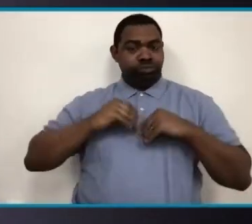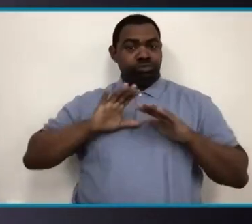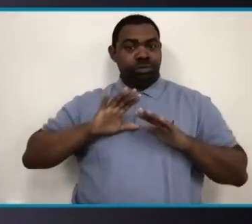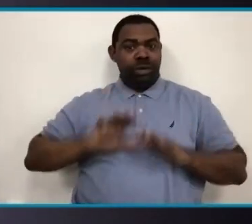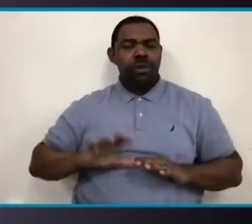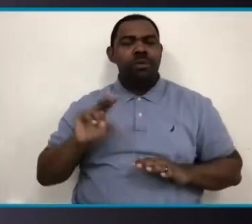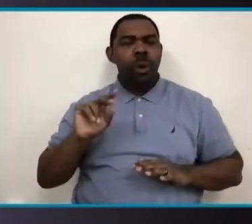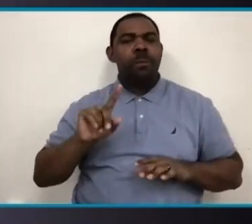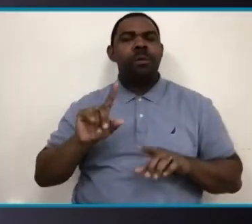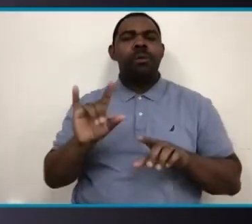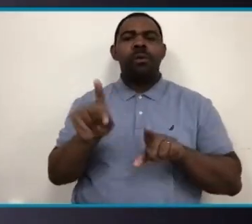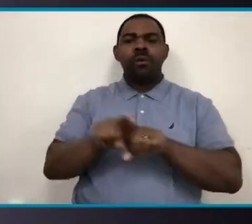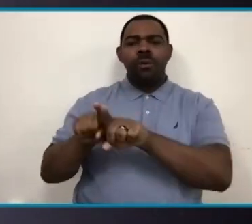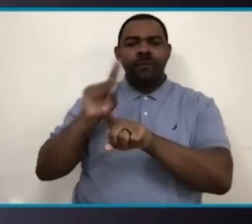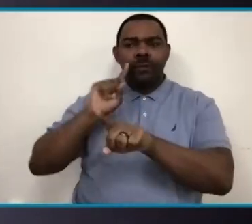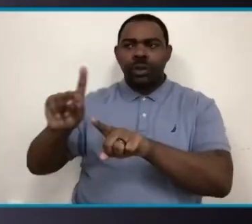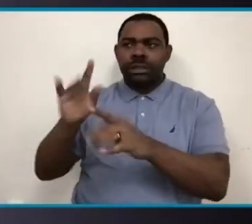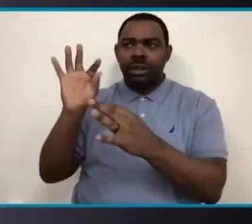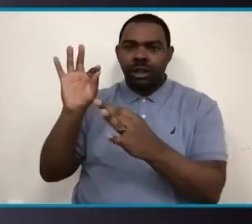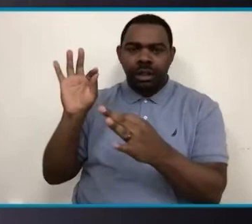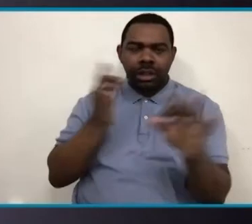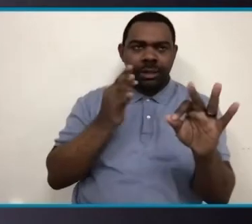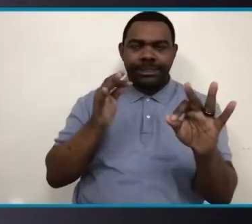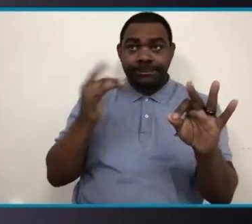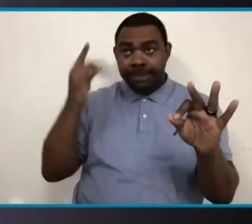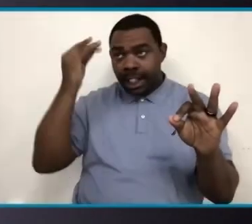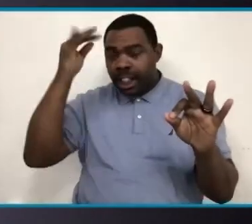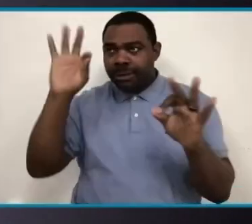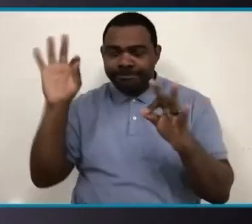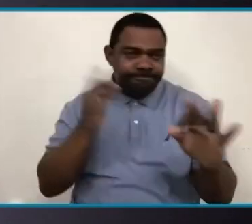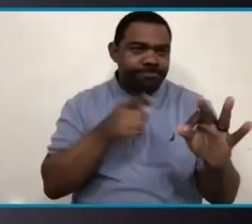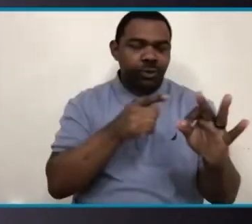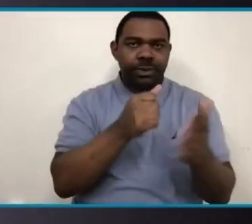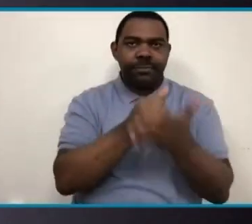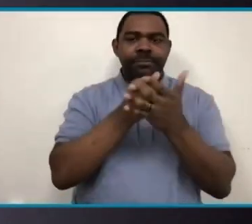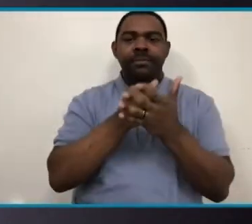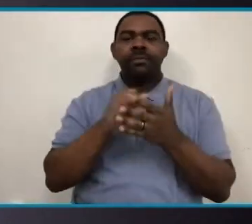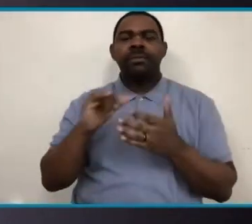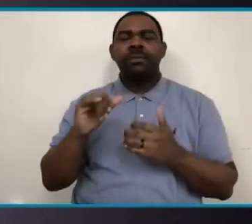as it often is in music listening, but to explore the veterans’ relationship with